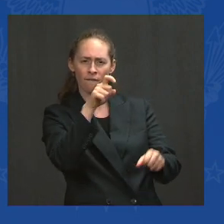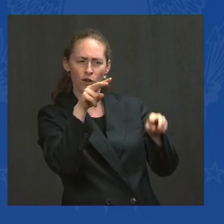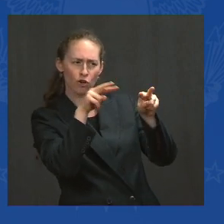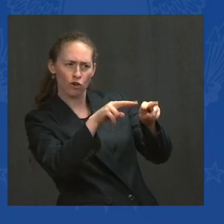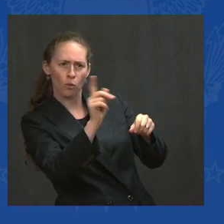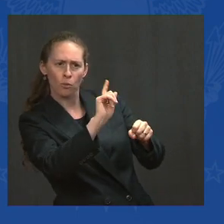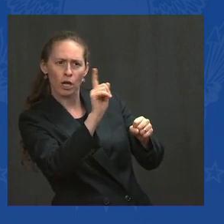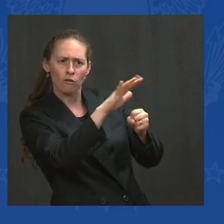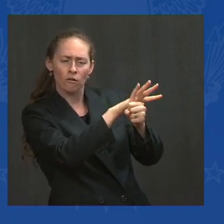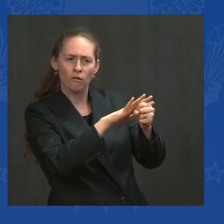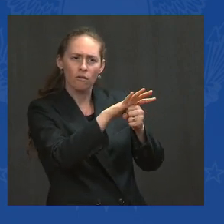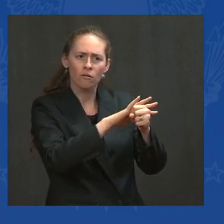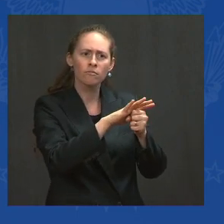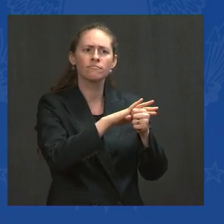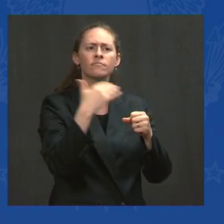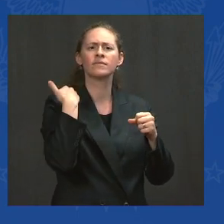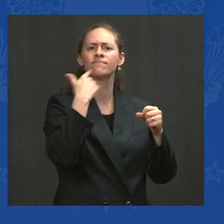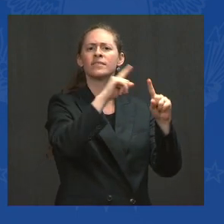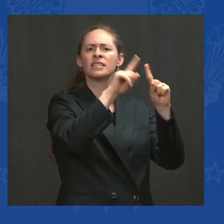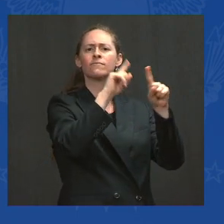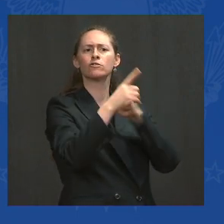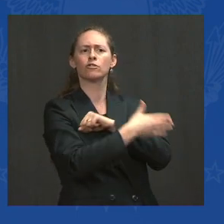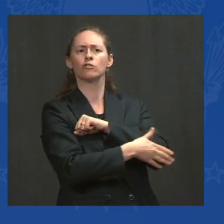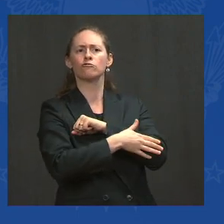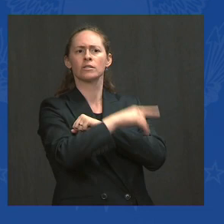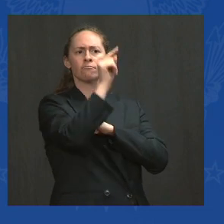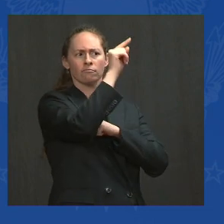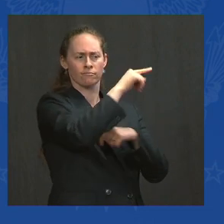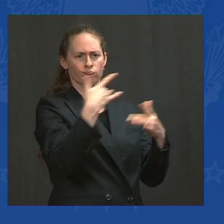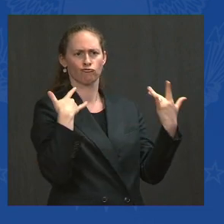concern about what's going to happen in Afghanistan relative to their security.